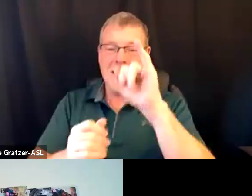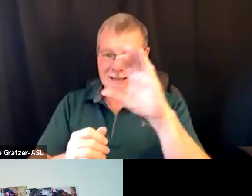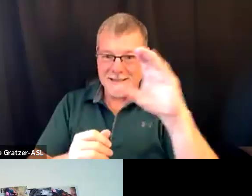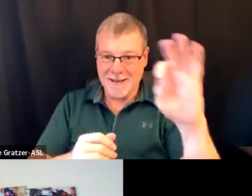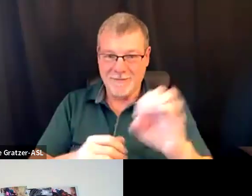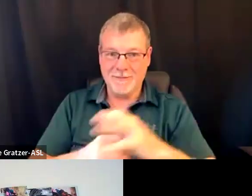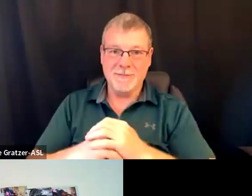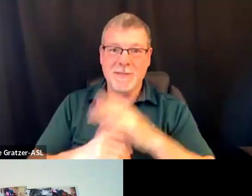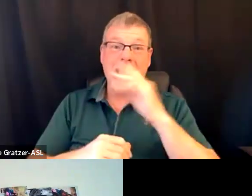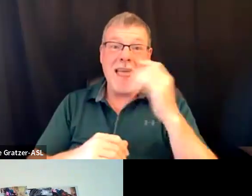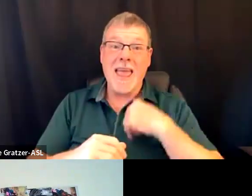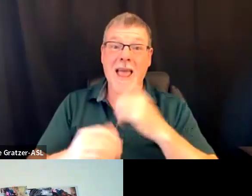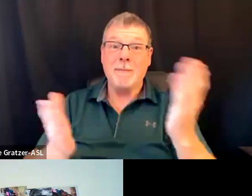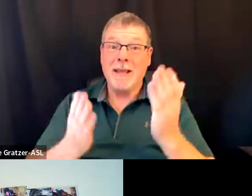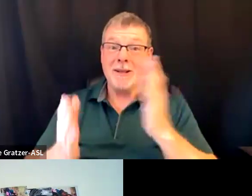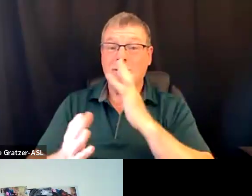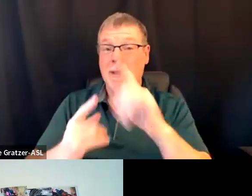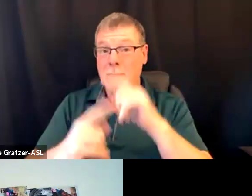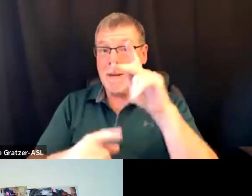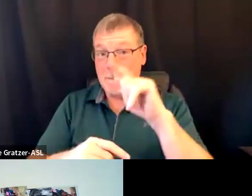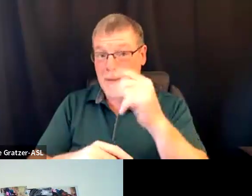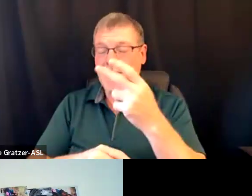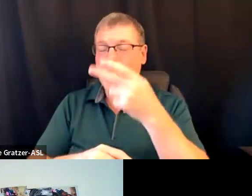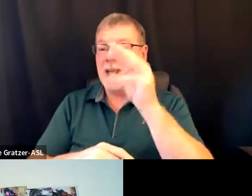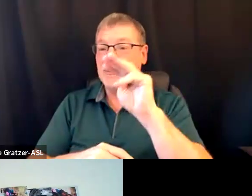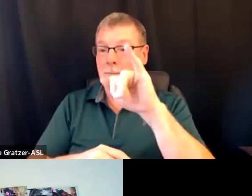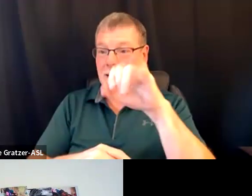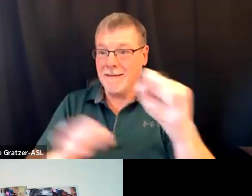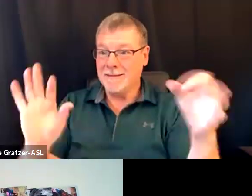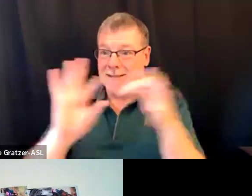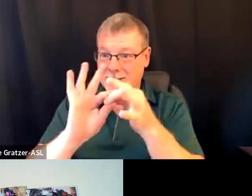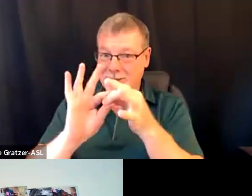I'm just here to talk about PATH and HMIS connection and reporting.